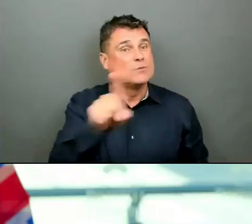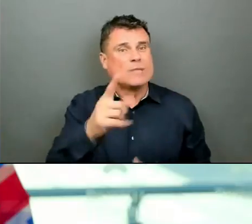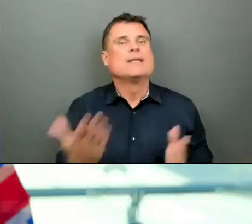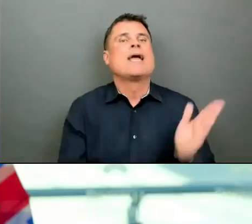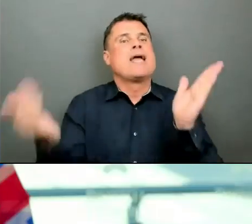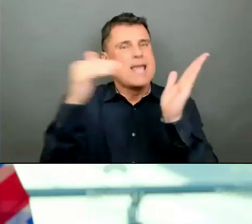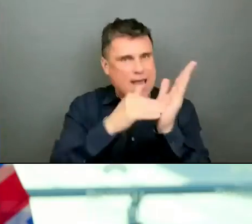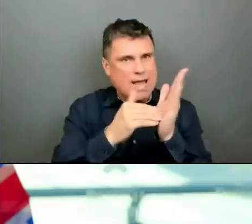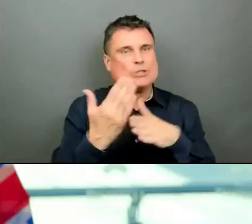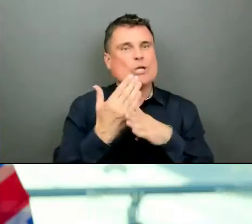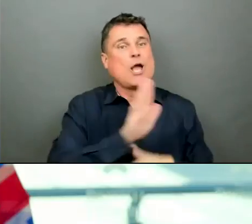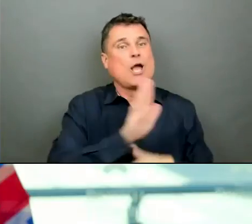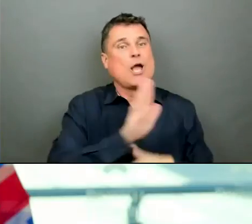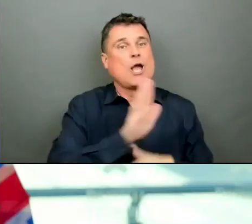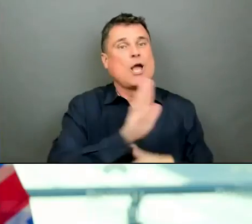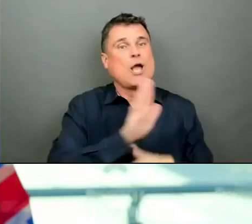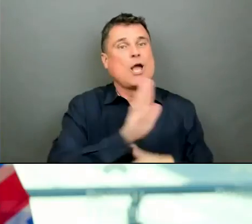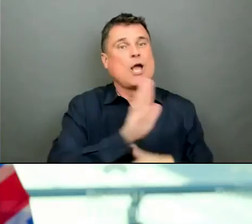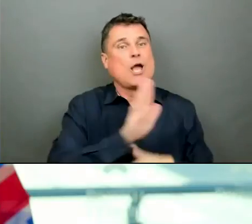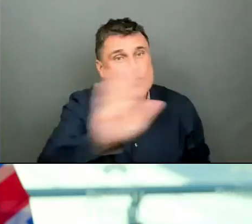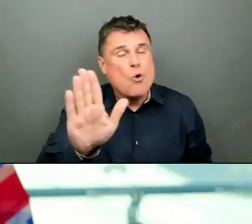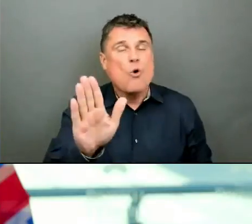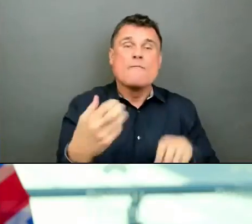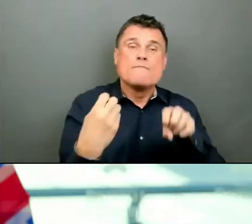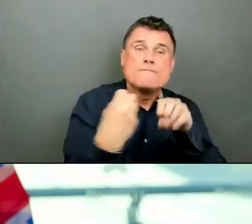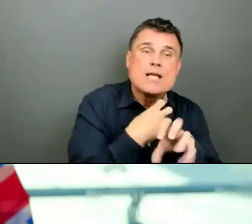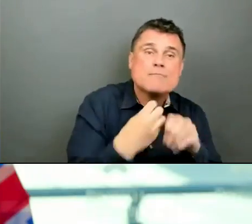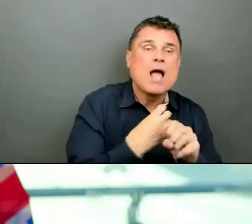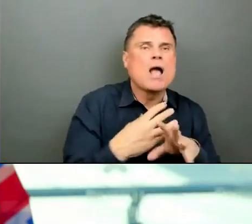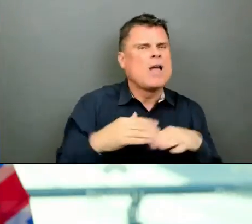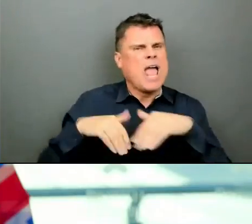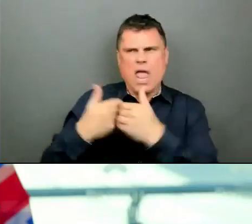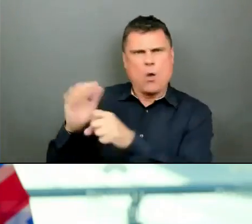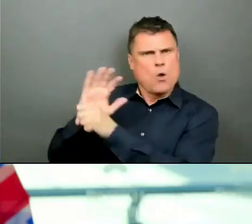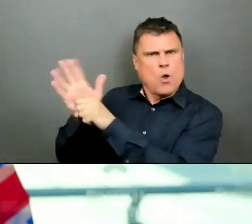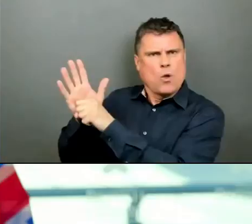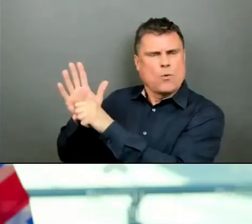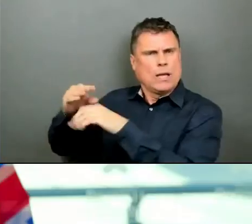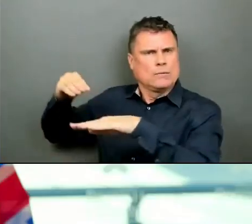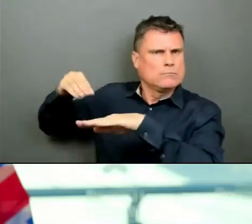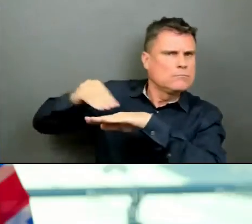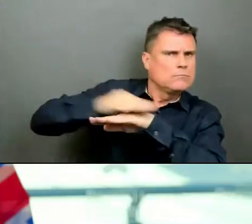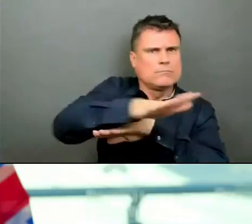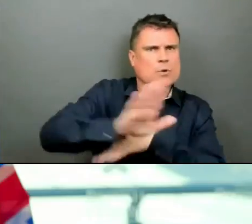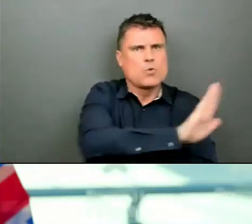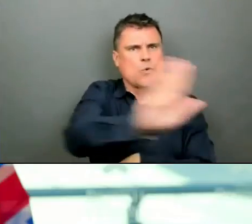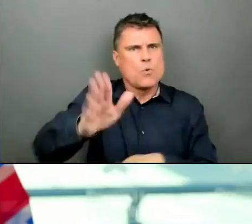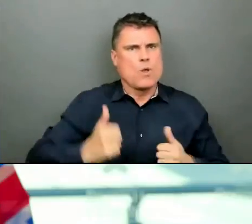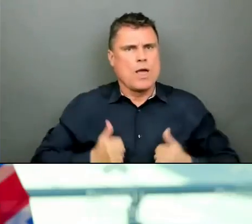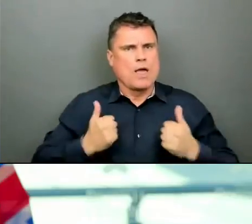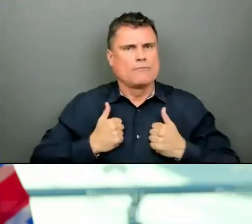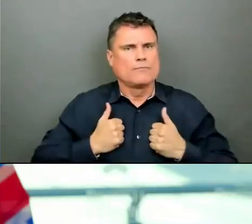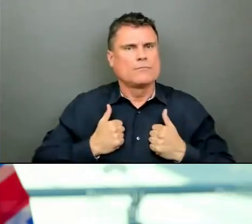and this pandemic has affected you. And what tools and supports you need as we look ahead to our pandemic